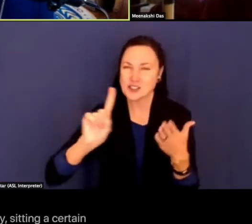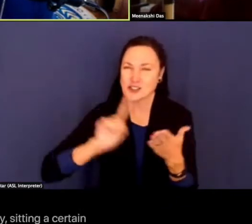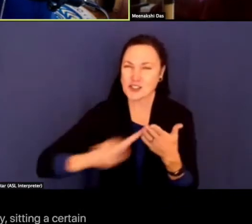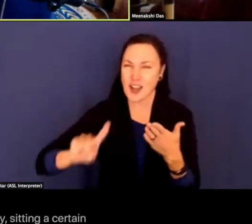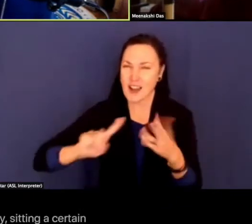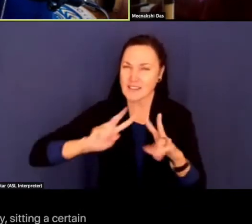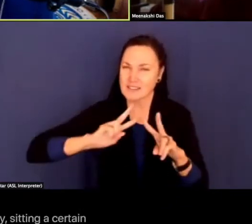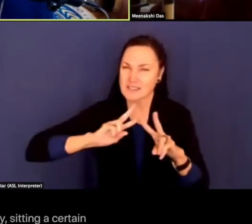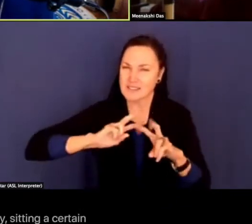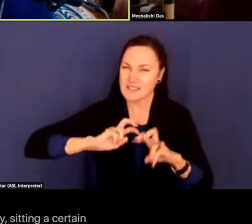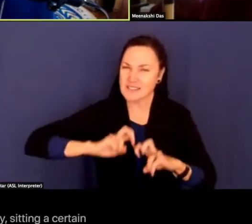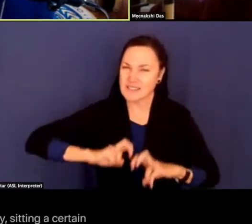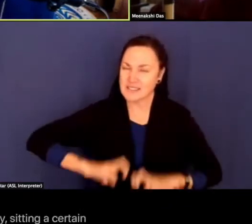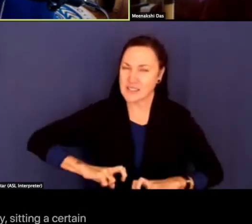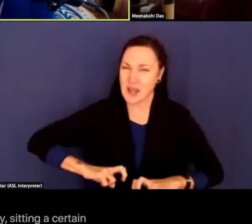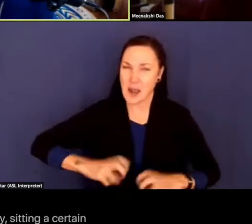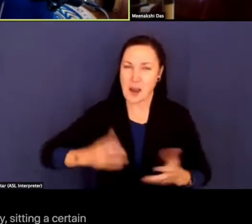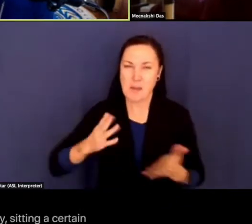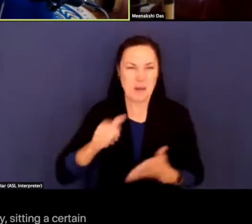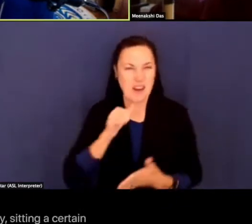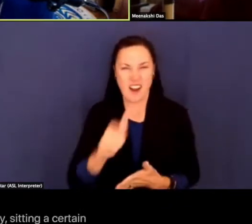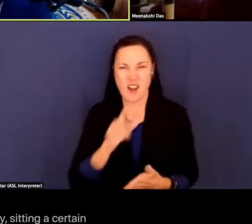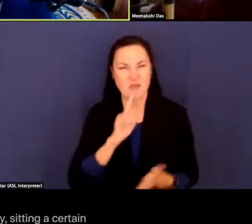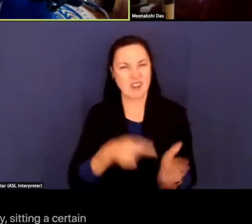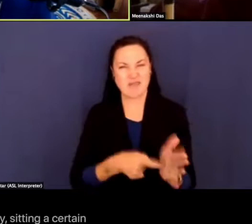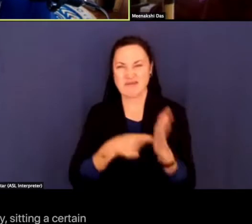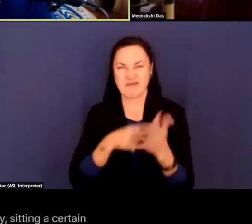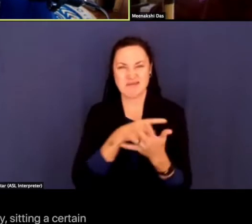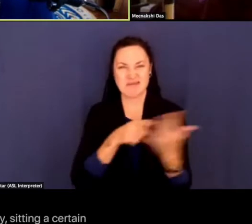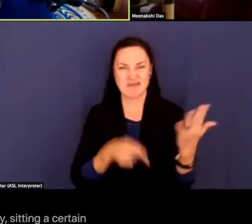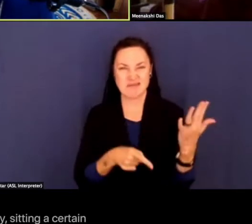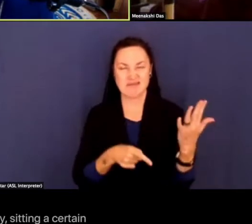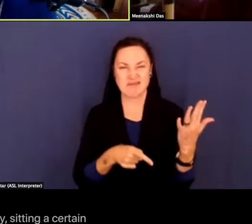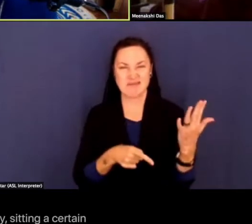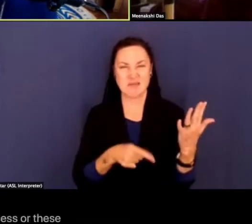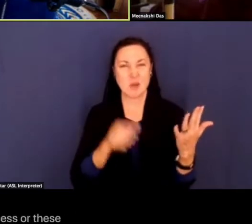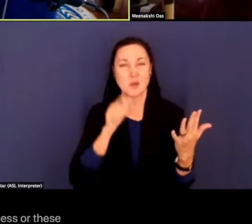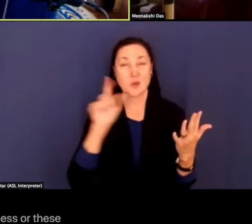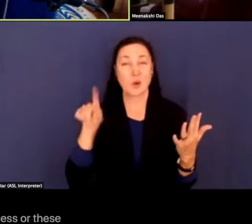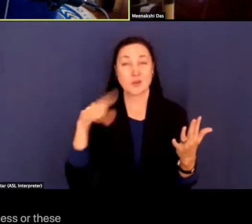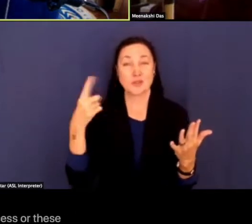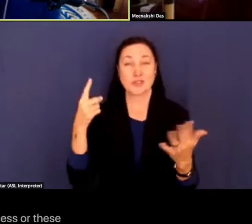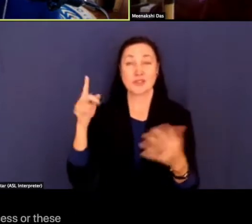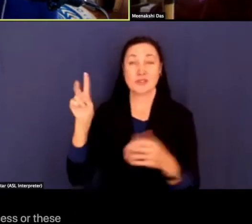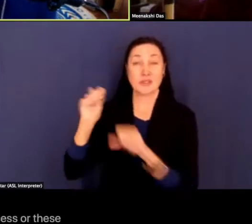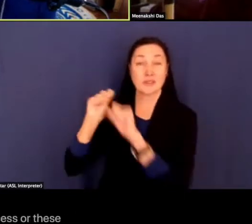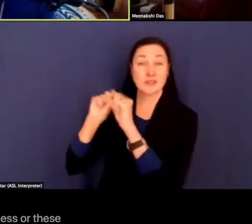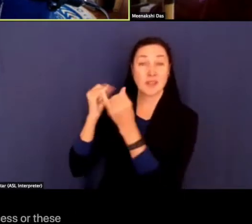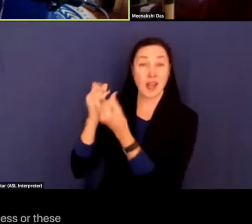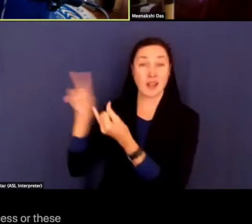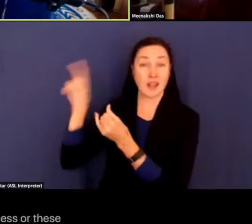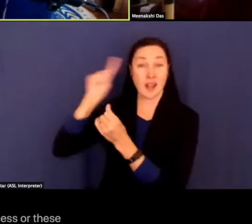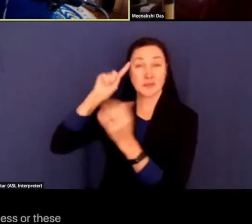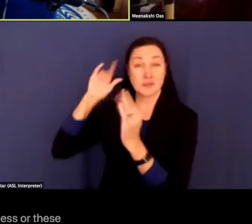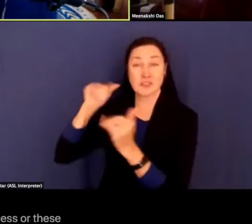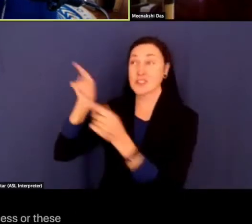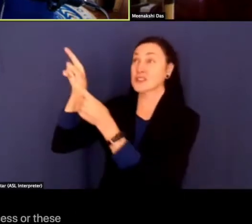that are more about those societal ableist expectations? Is that really success?